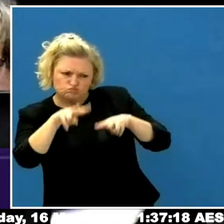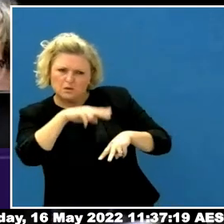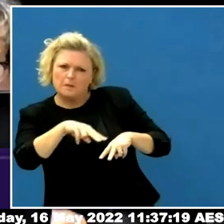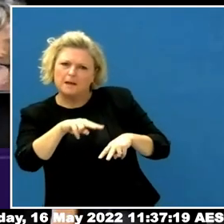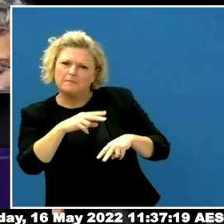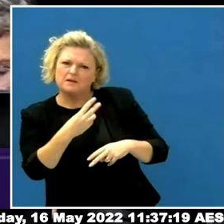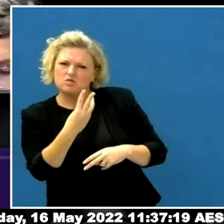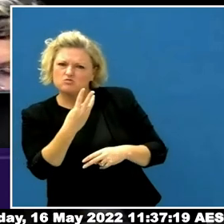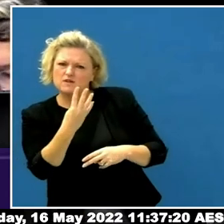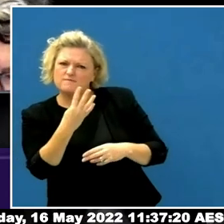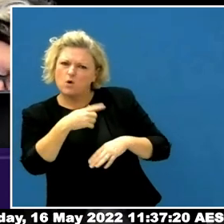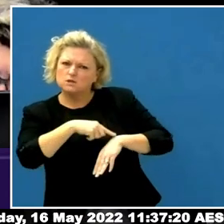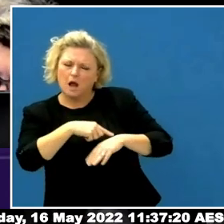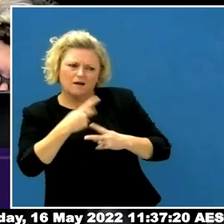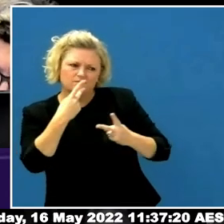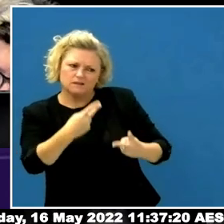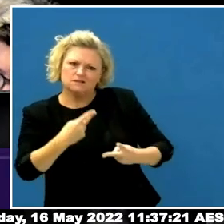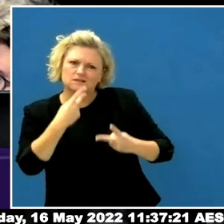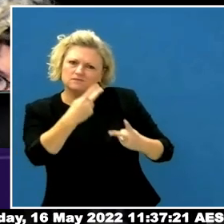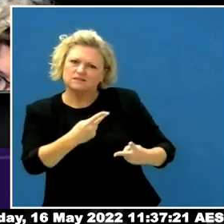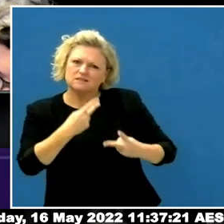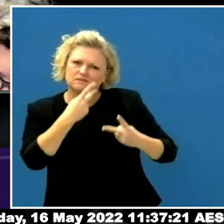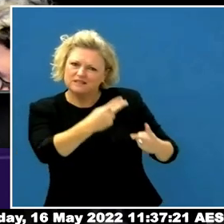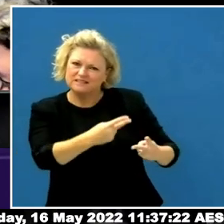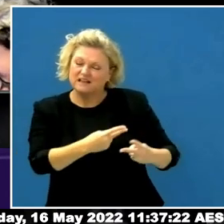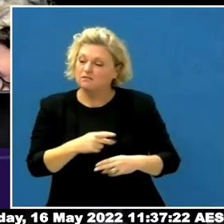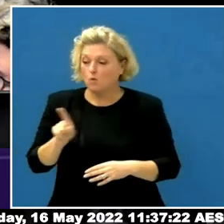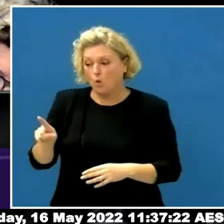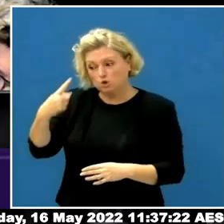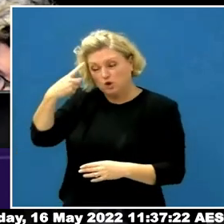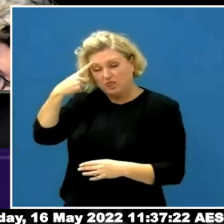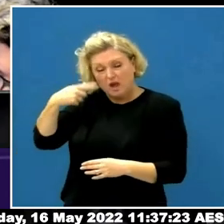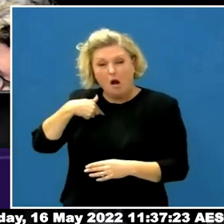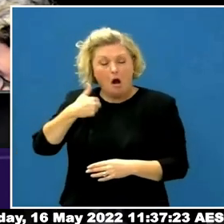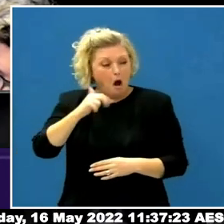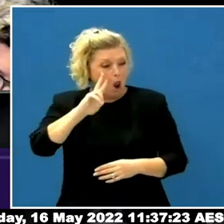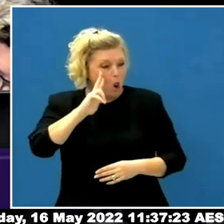It looked nice, it looked inviting. They had a nice backyard.